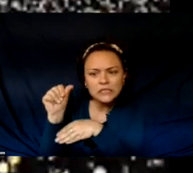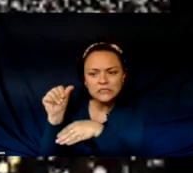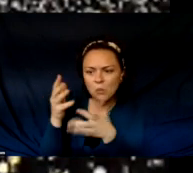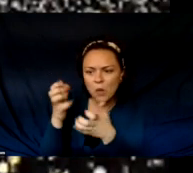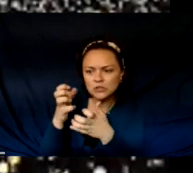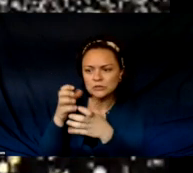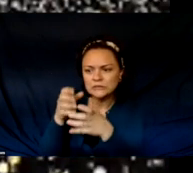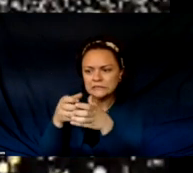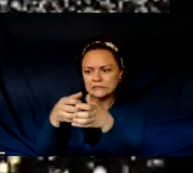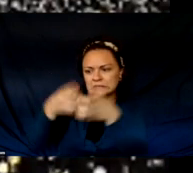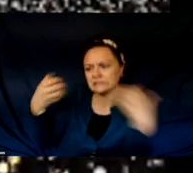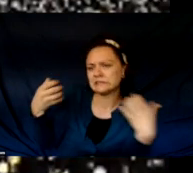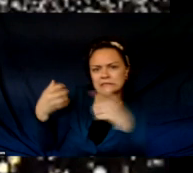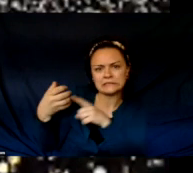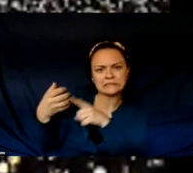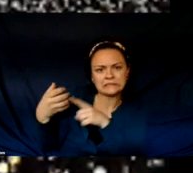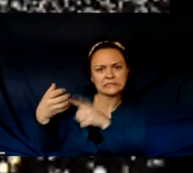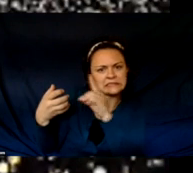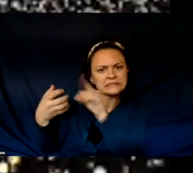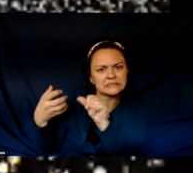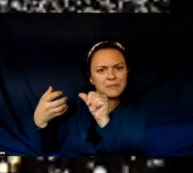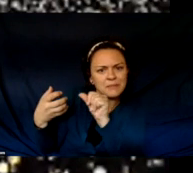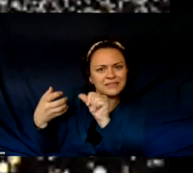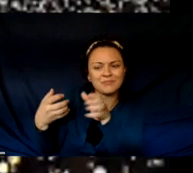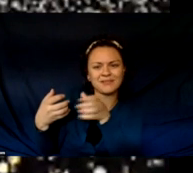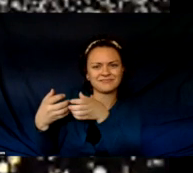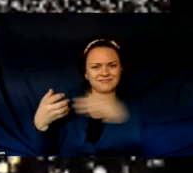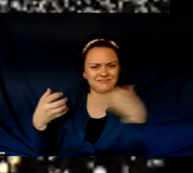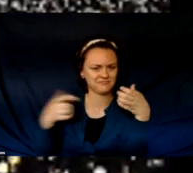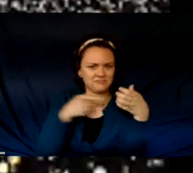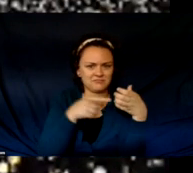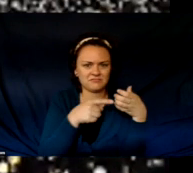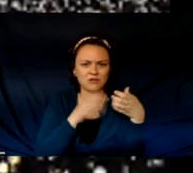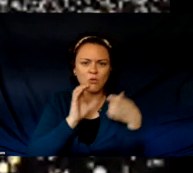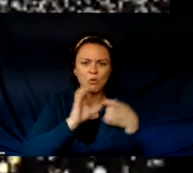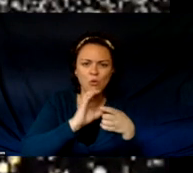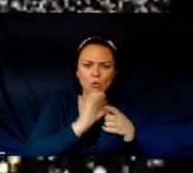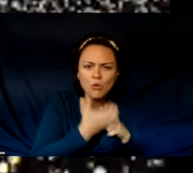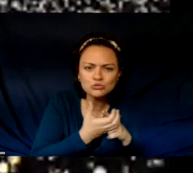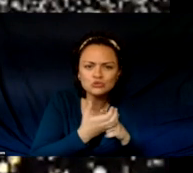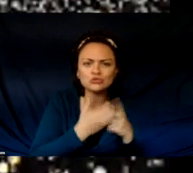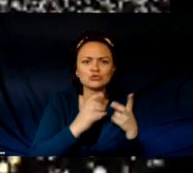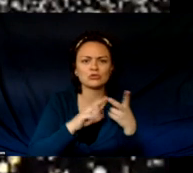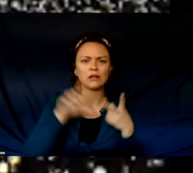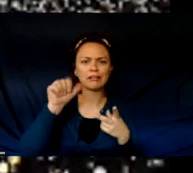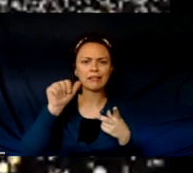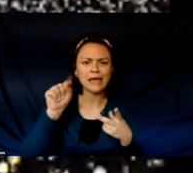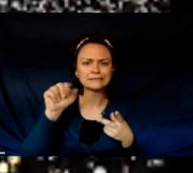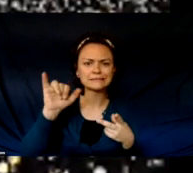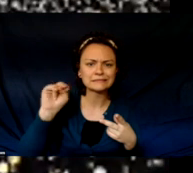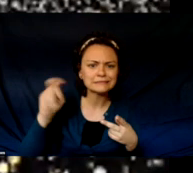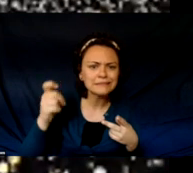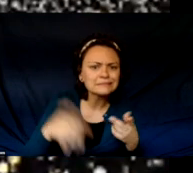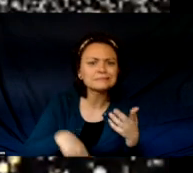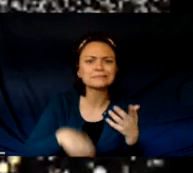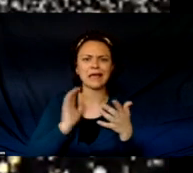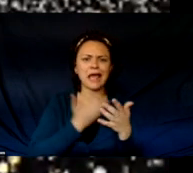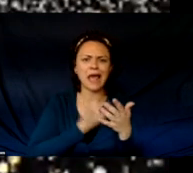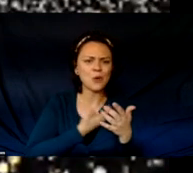but they don't look at the other aspects of our culture, our Latin culture. The fact that we've been oppressed as